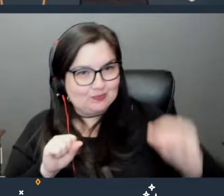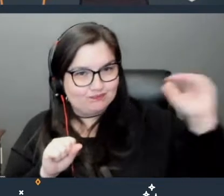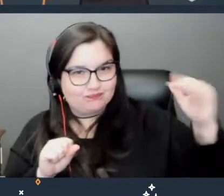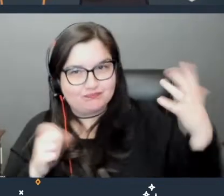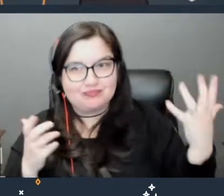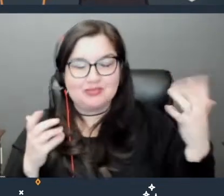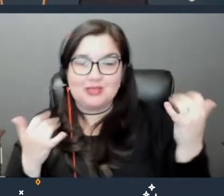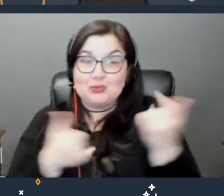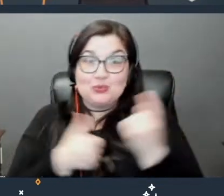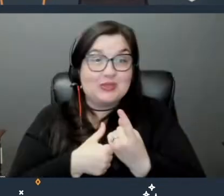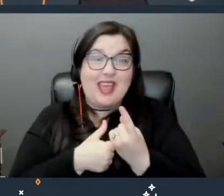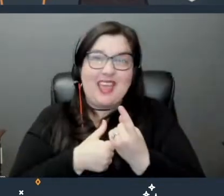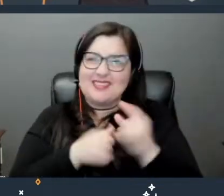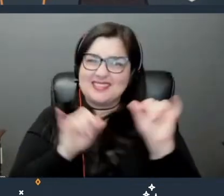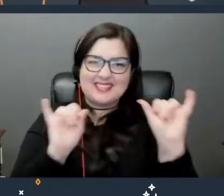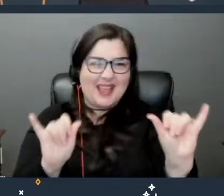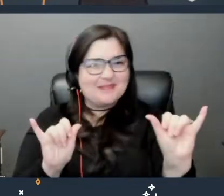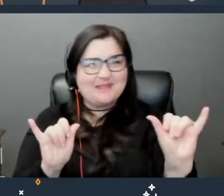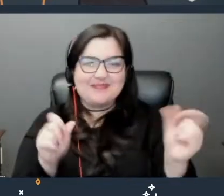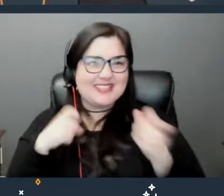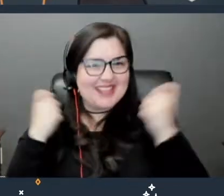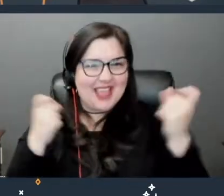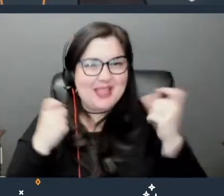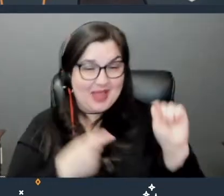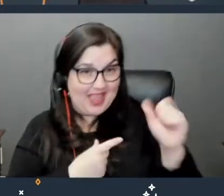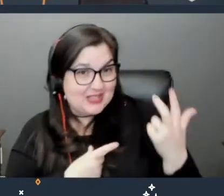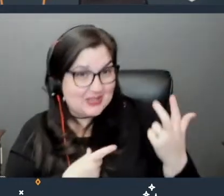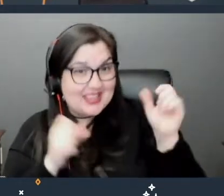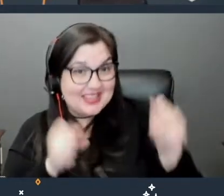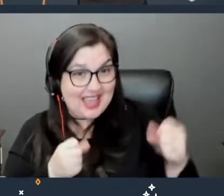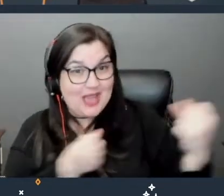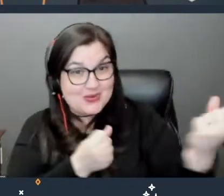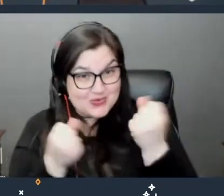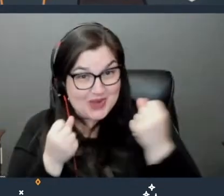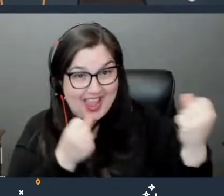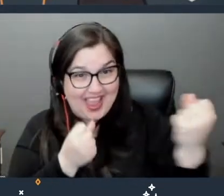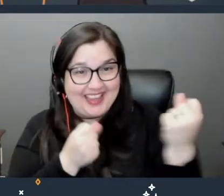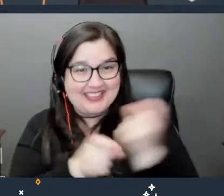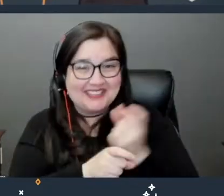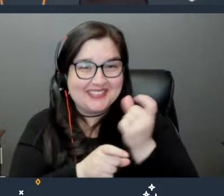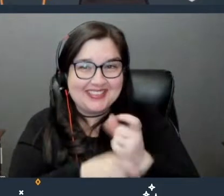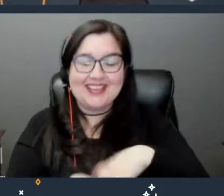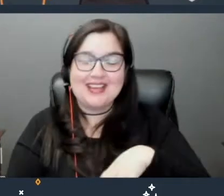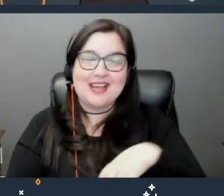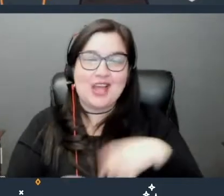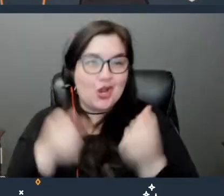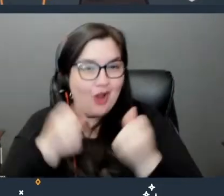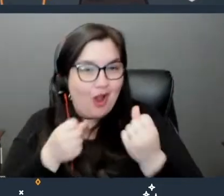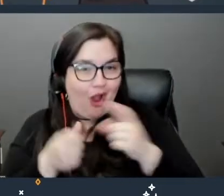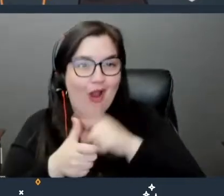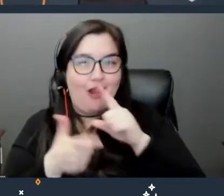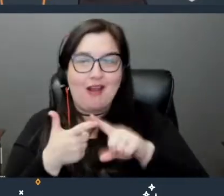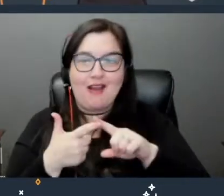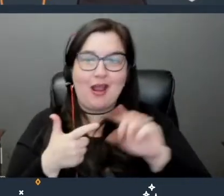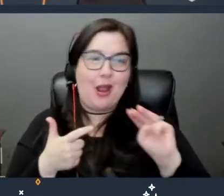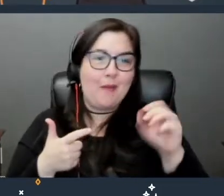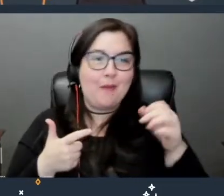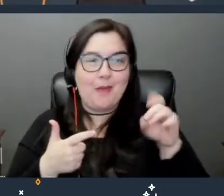The first thing is, well, S3 can now legally drive. So whether it's in a car or on a moped, just look out for that bucket in the front seat behind the wheel